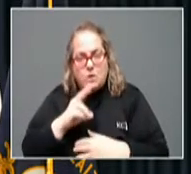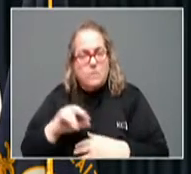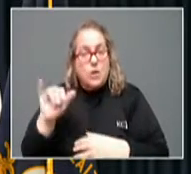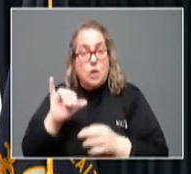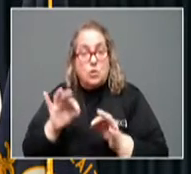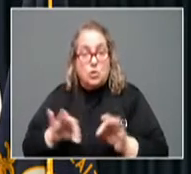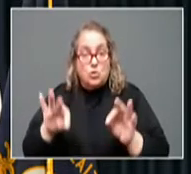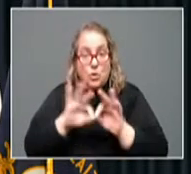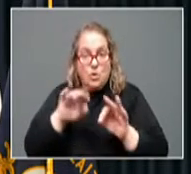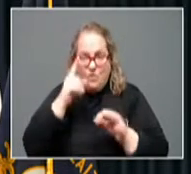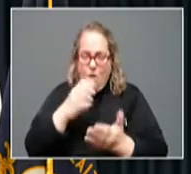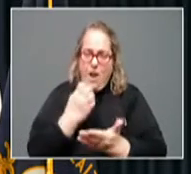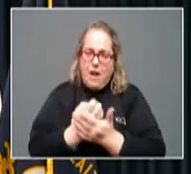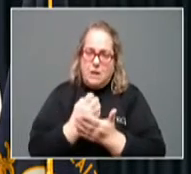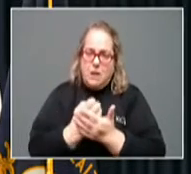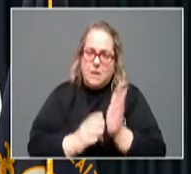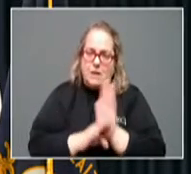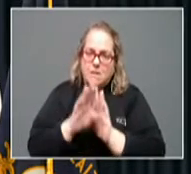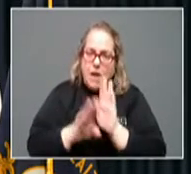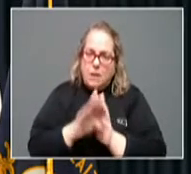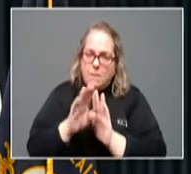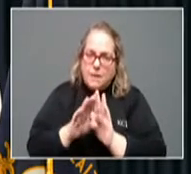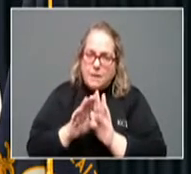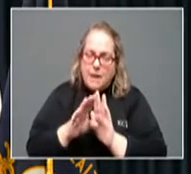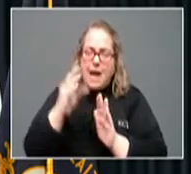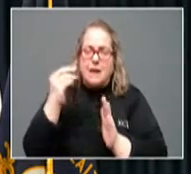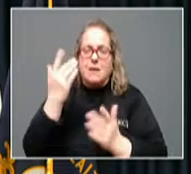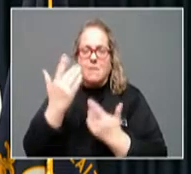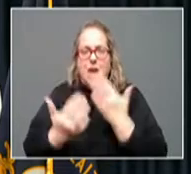as well as fire protection. If you don't have the right amount of pressure,